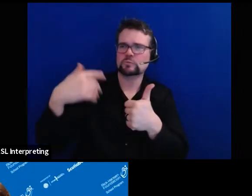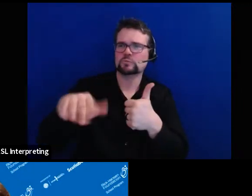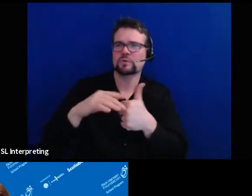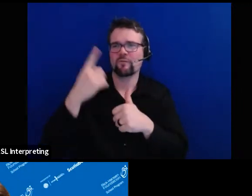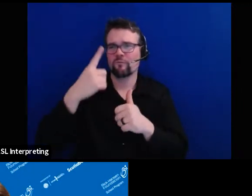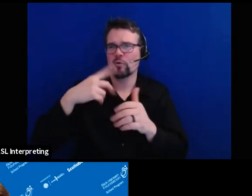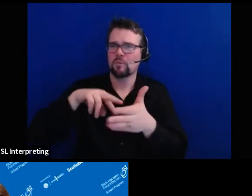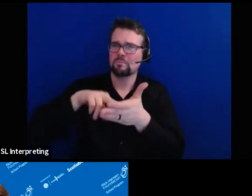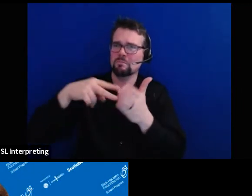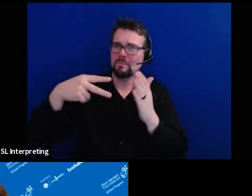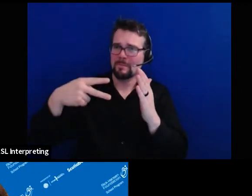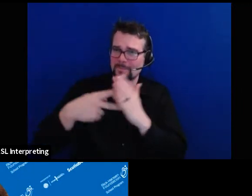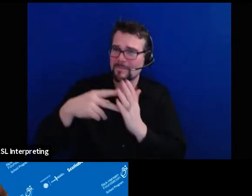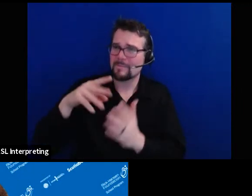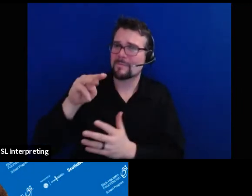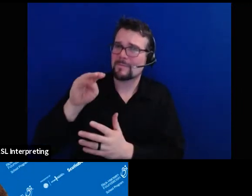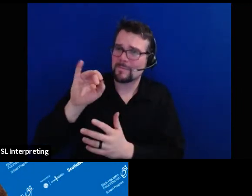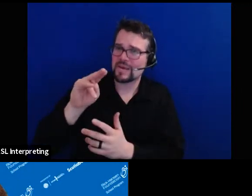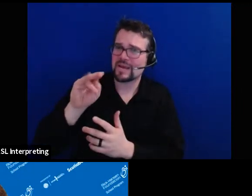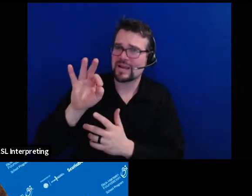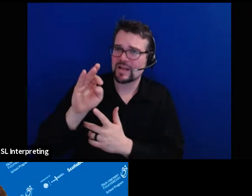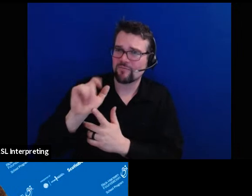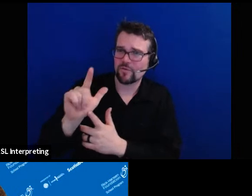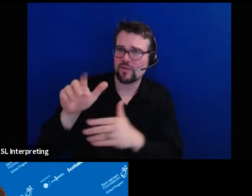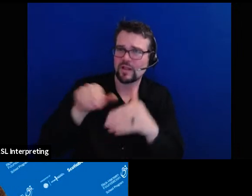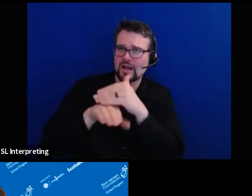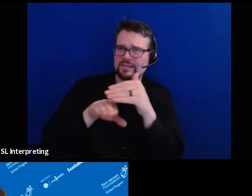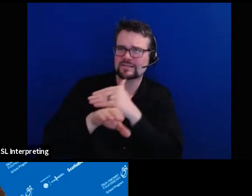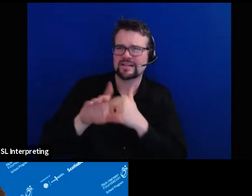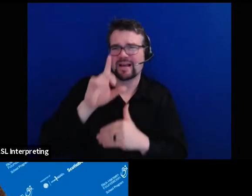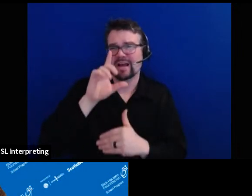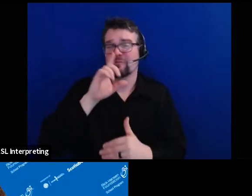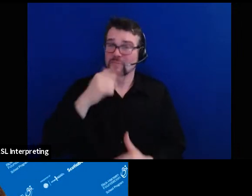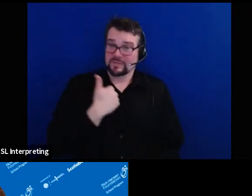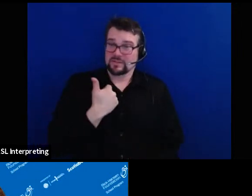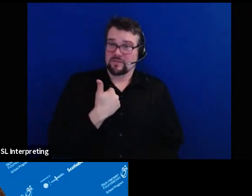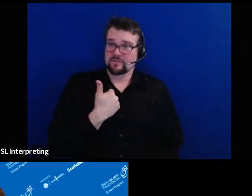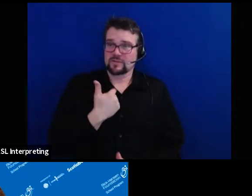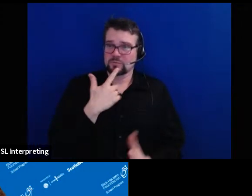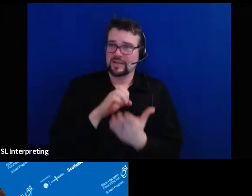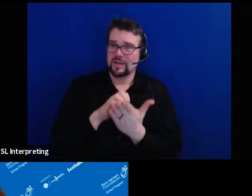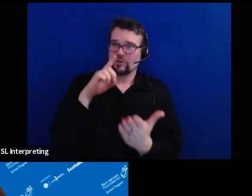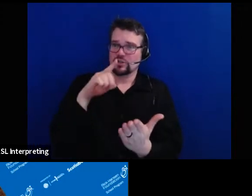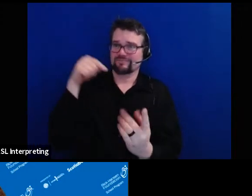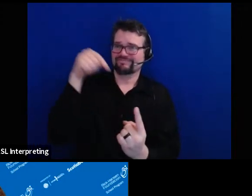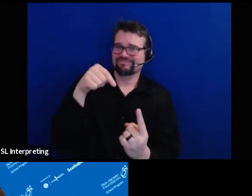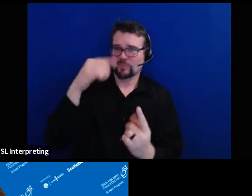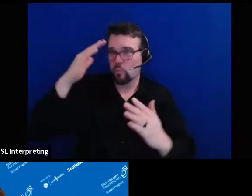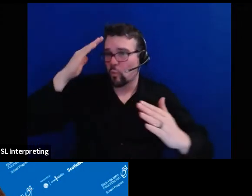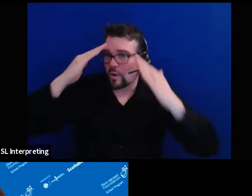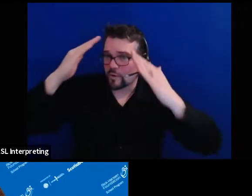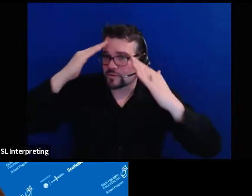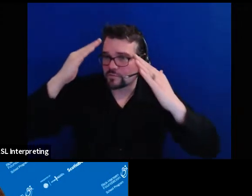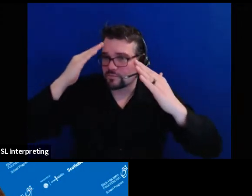WELL, I GUESS FOR ME, IT ALWAYS COMES BACK TO EDUCATION AND AWARENESS. I REALLY JUST FEEL THAT PEOPLE,